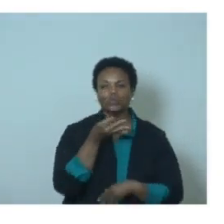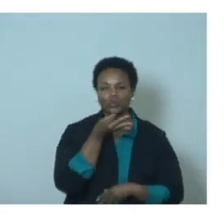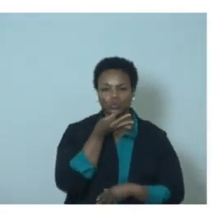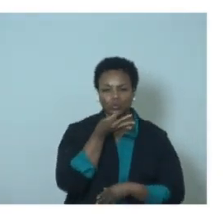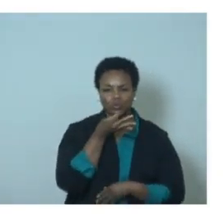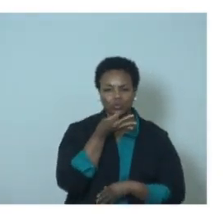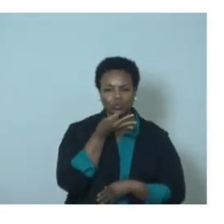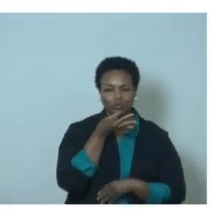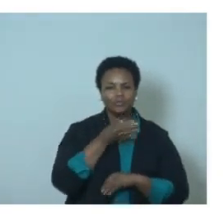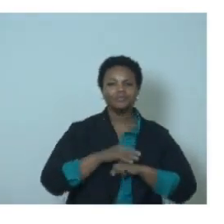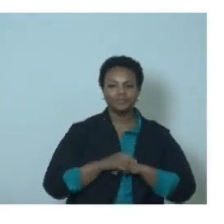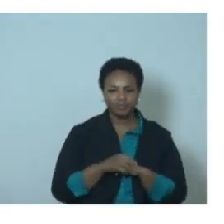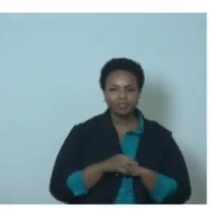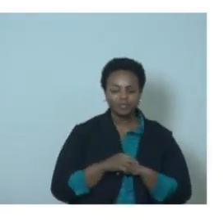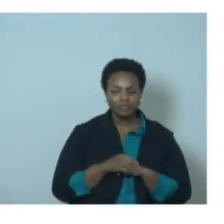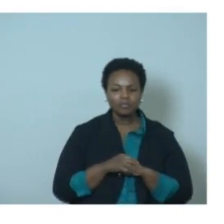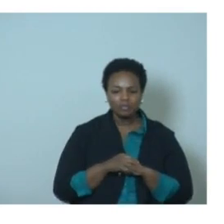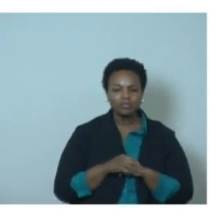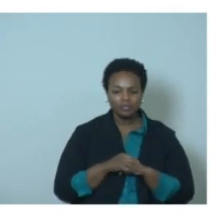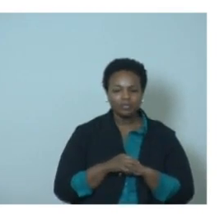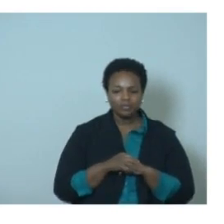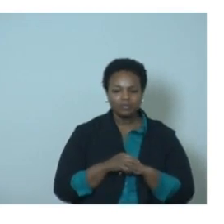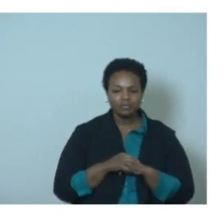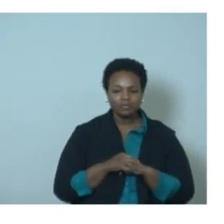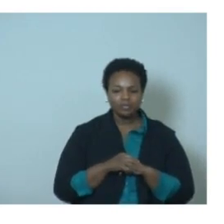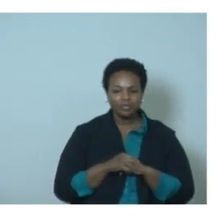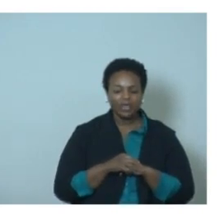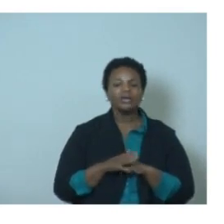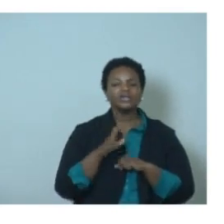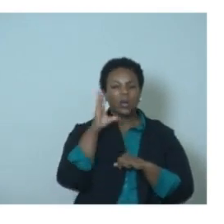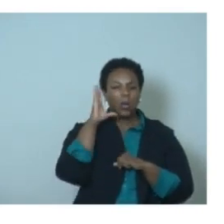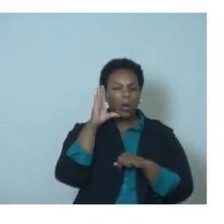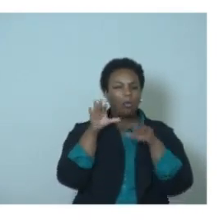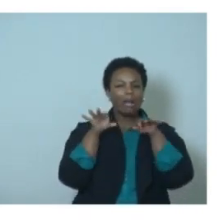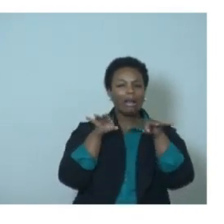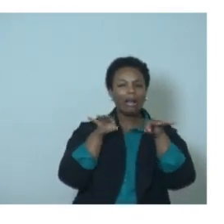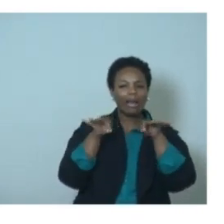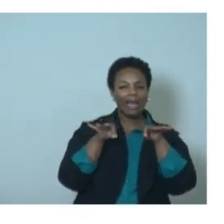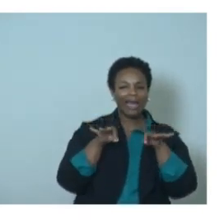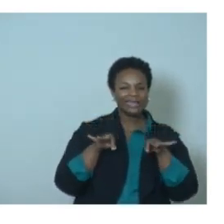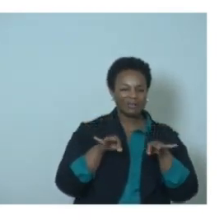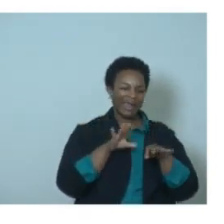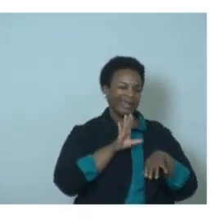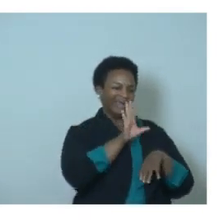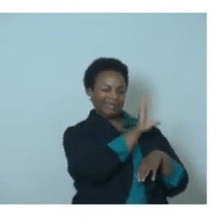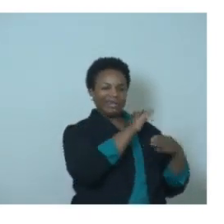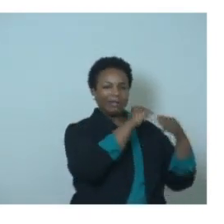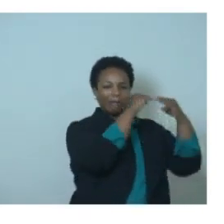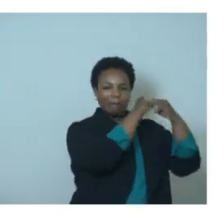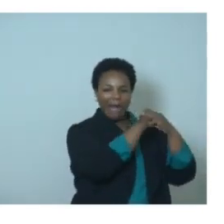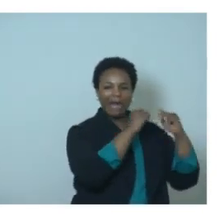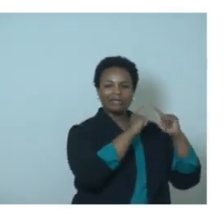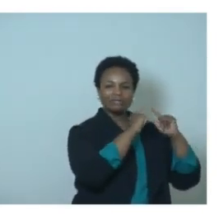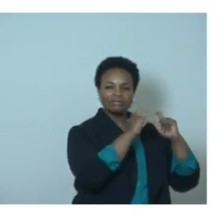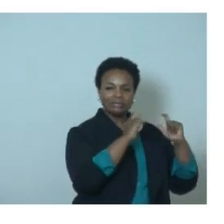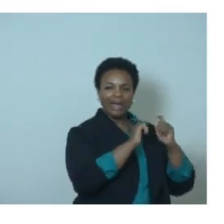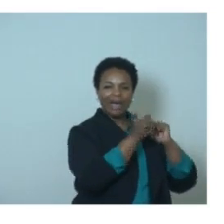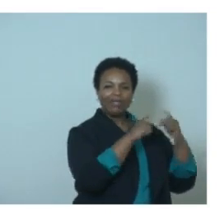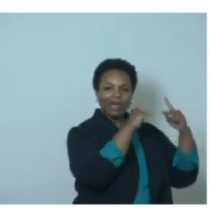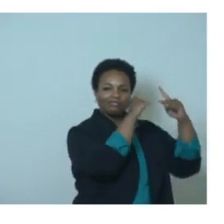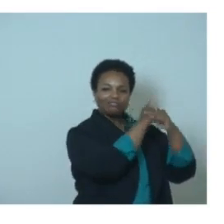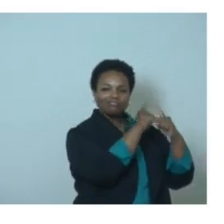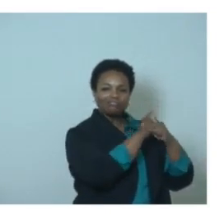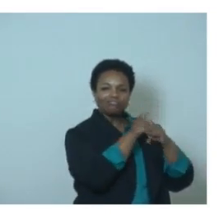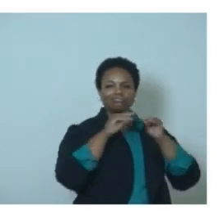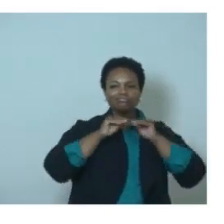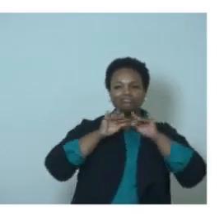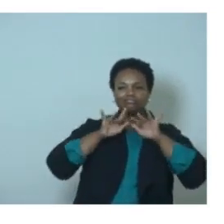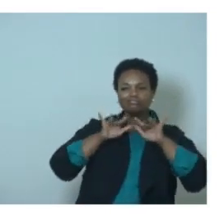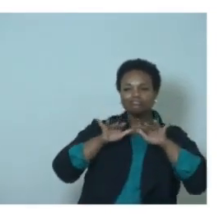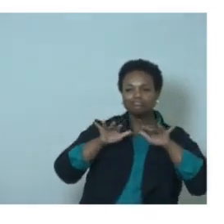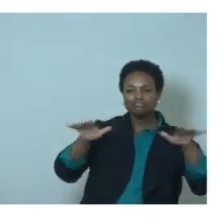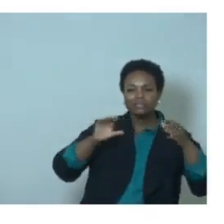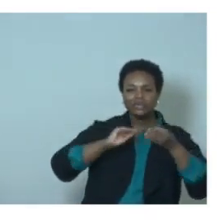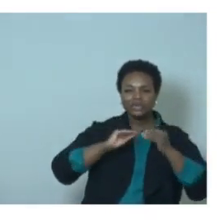TODAY, BUT WE WILL BE MAKING SOME CHANGES THAT WILL BRING SOME POSITIVE NEWS AND MORE ACCURATELY REFLECT THE MATHEMATICS GILDA BEHIND THE SPREAD RATE AND ALSO WE’LL